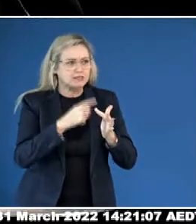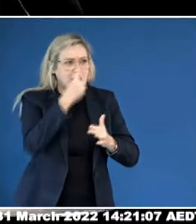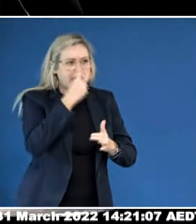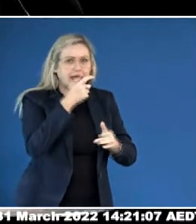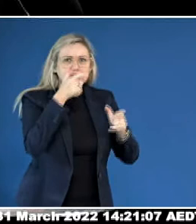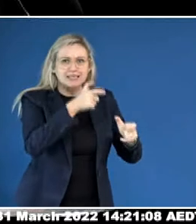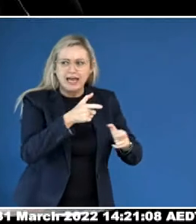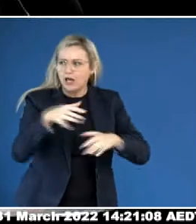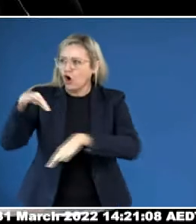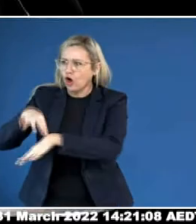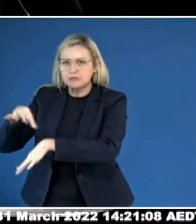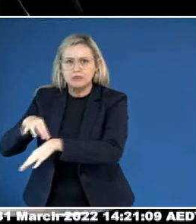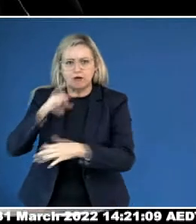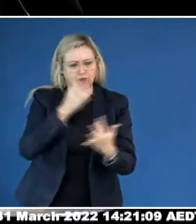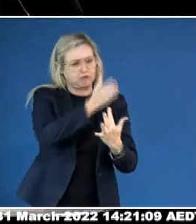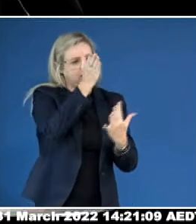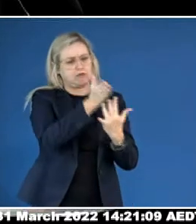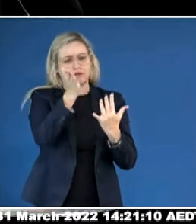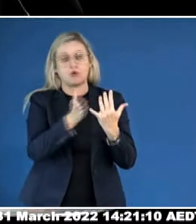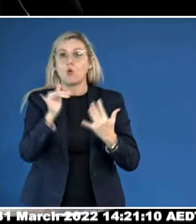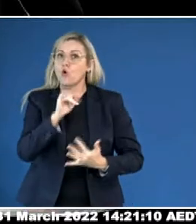But it can also be the street. It can be a park bench.